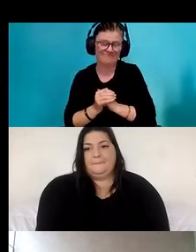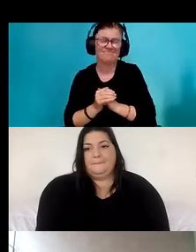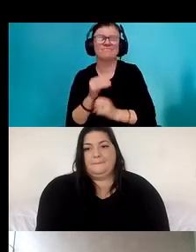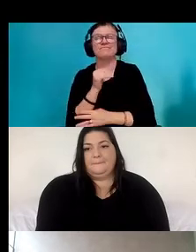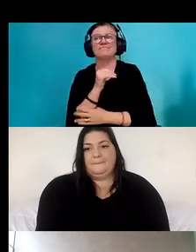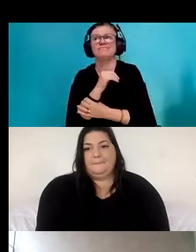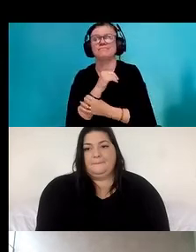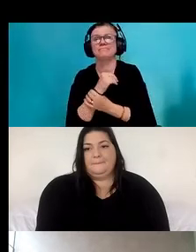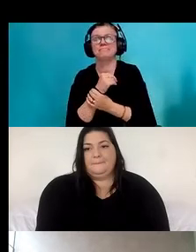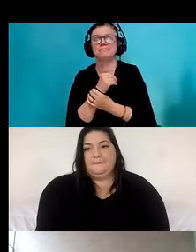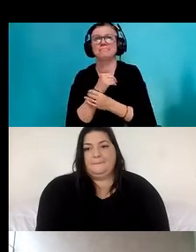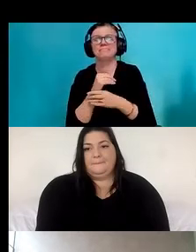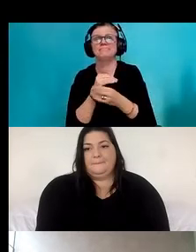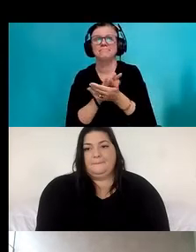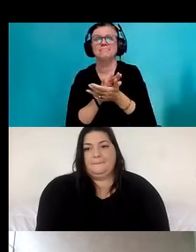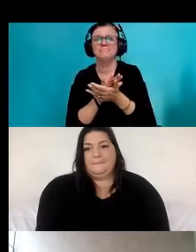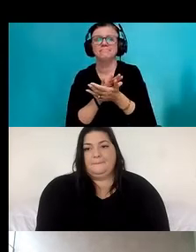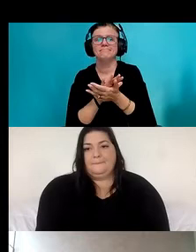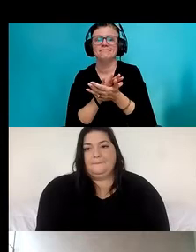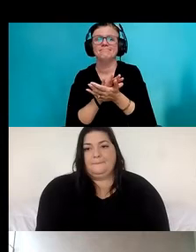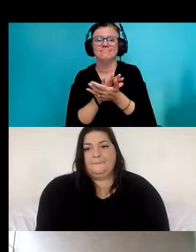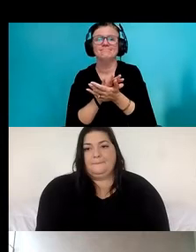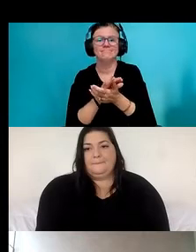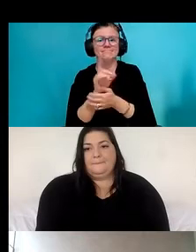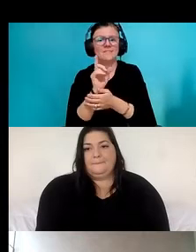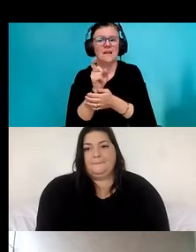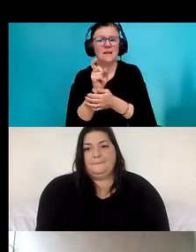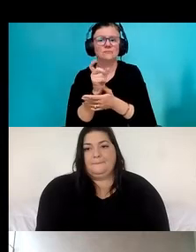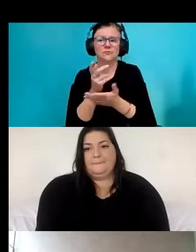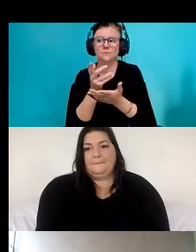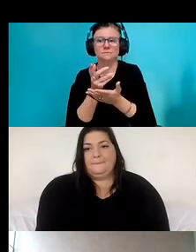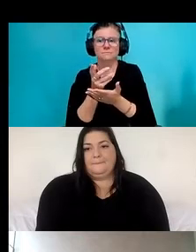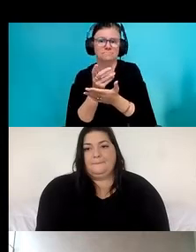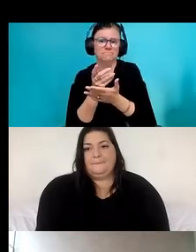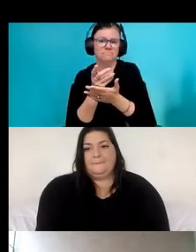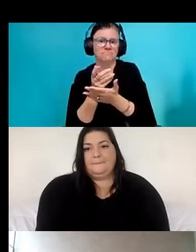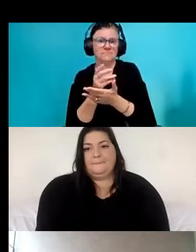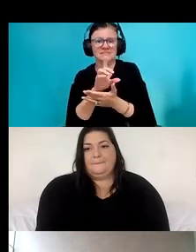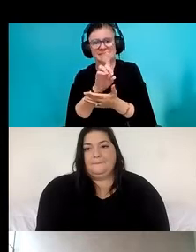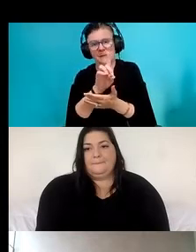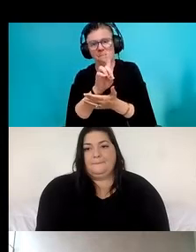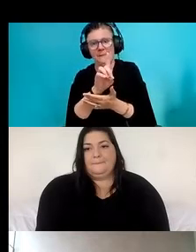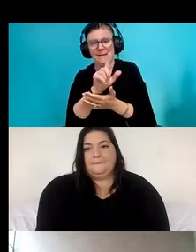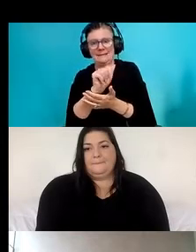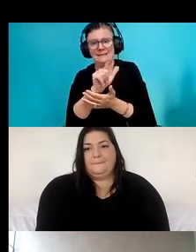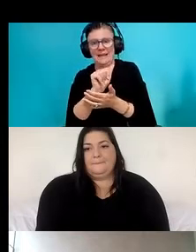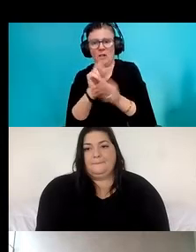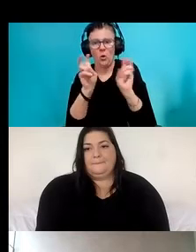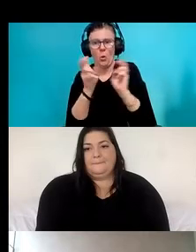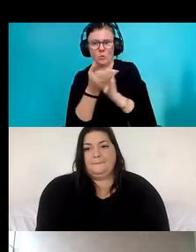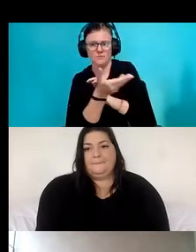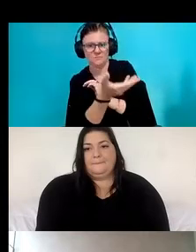if I didn't take a moment to share some data-related quotes with you.